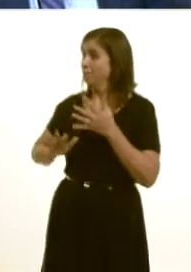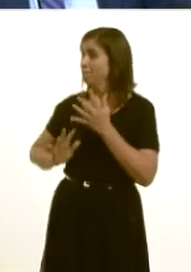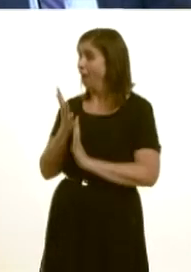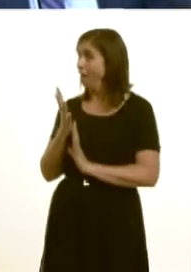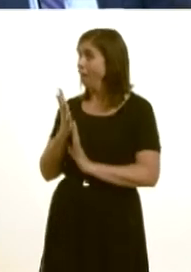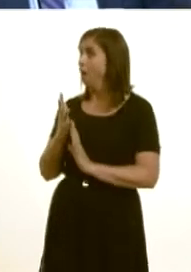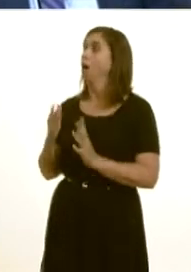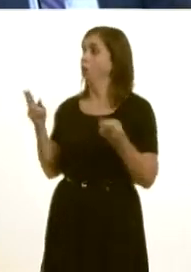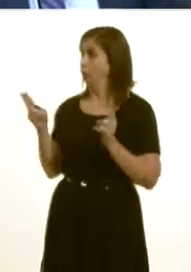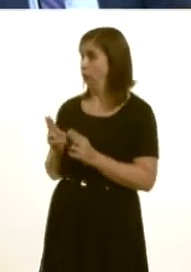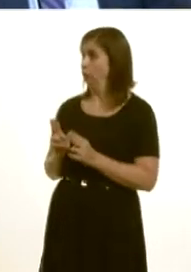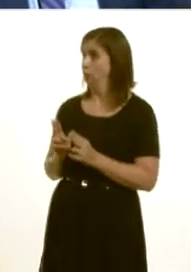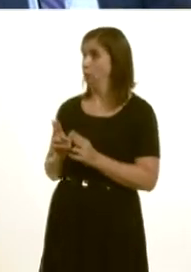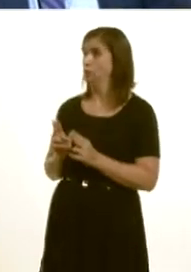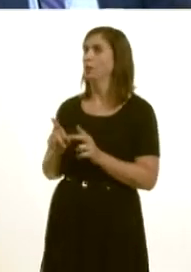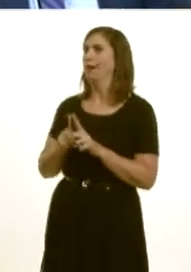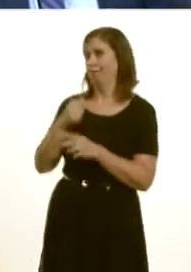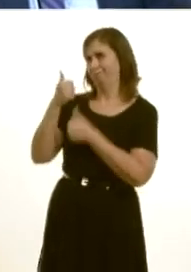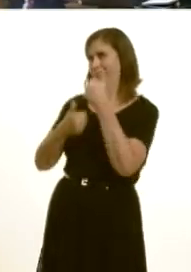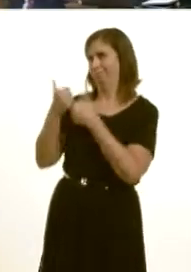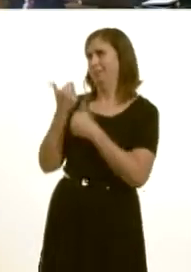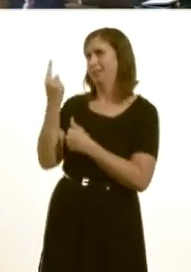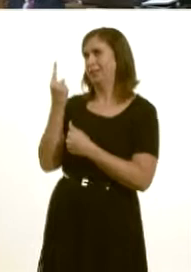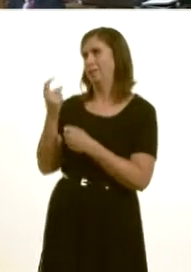I commend the Member herself for the sterling work that she has done in ensuring that sprinklers